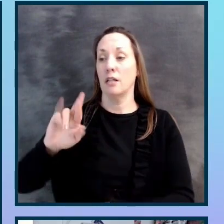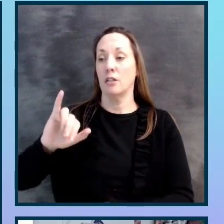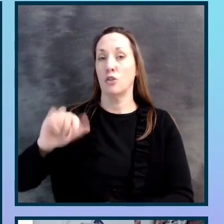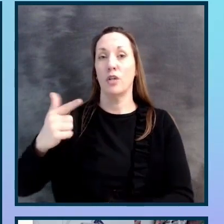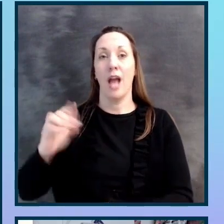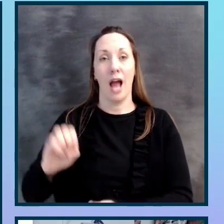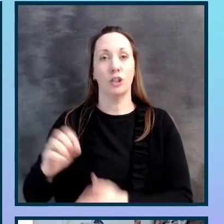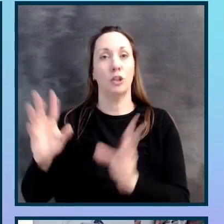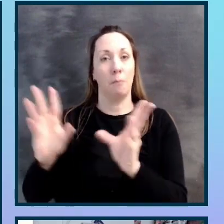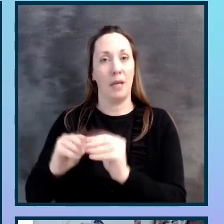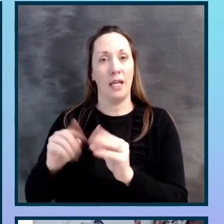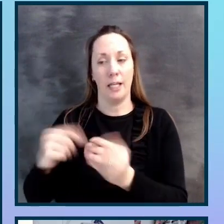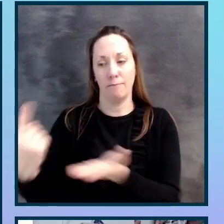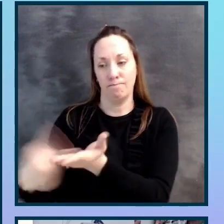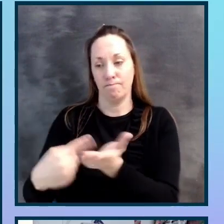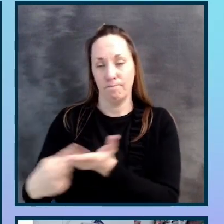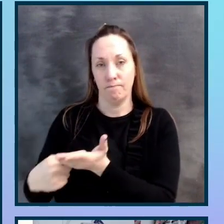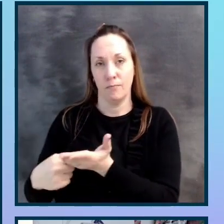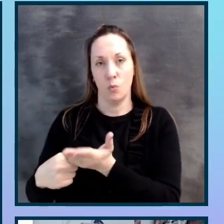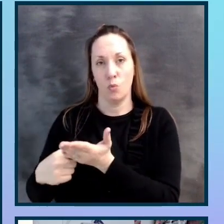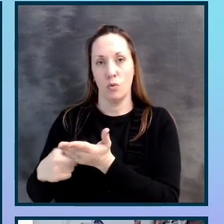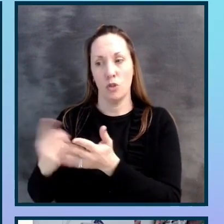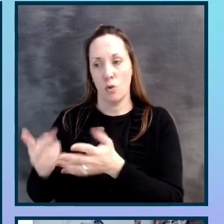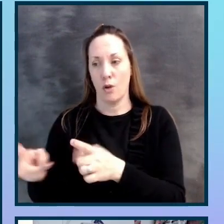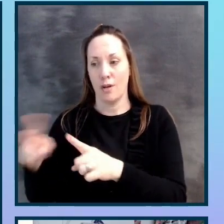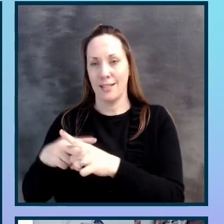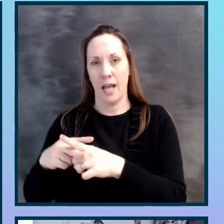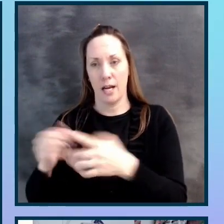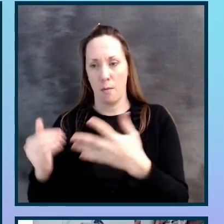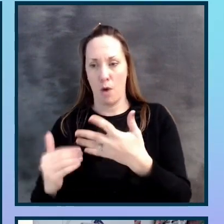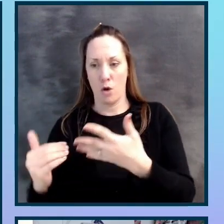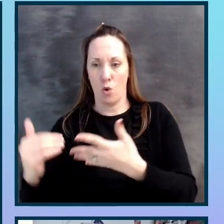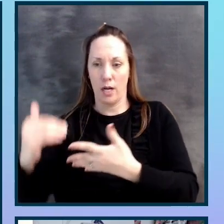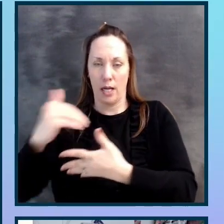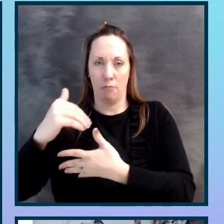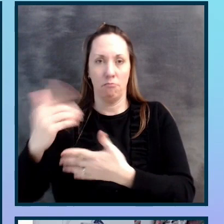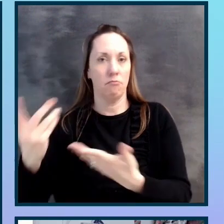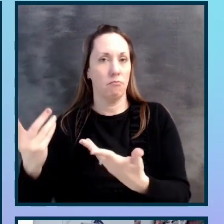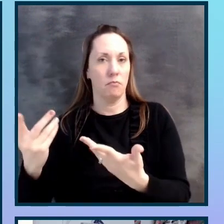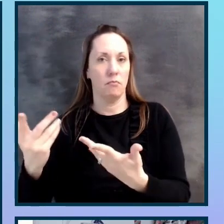where they are assigned a priority and assigned to either a software engineer